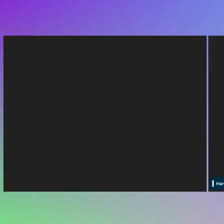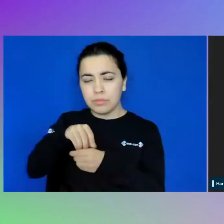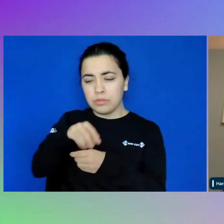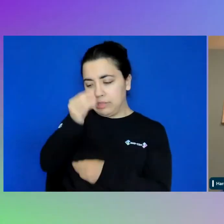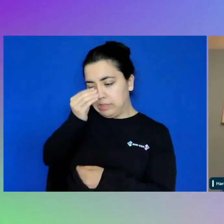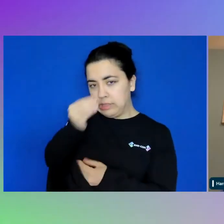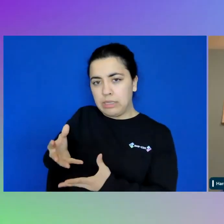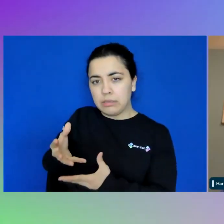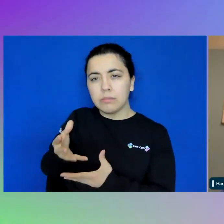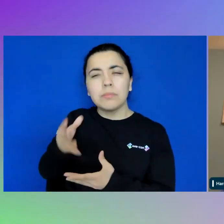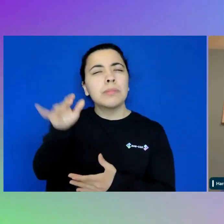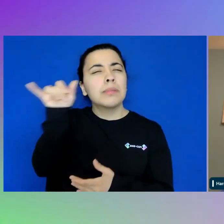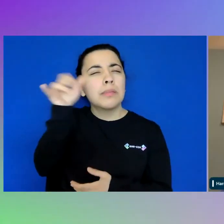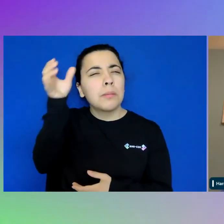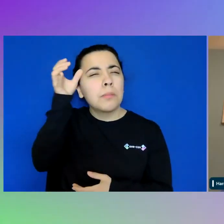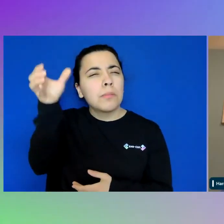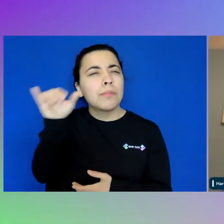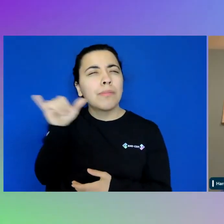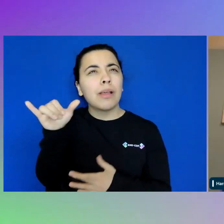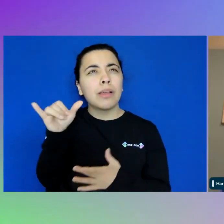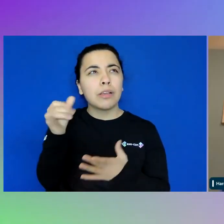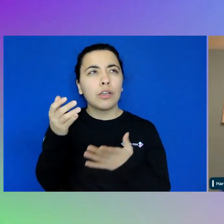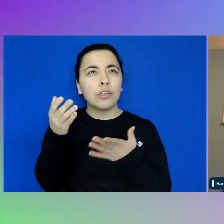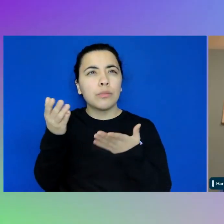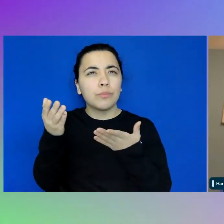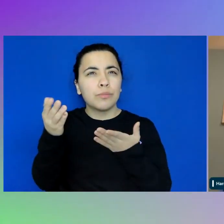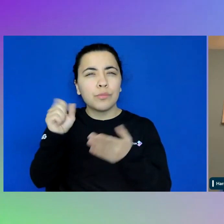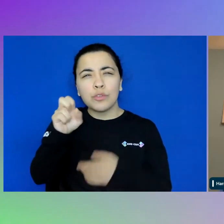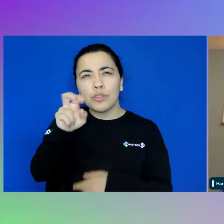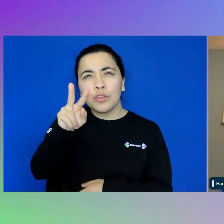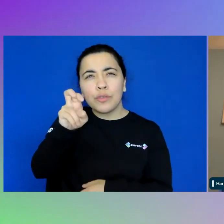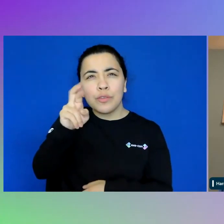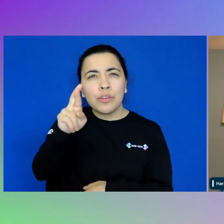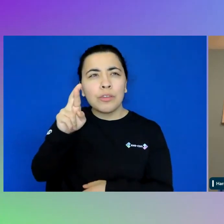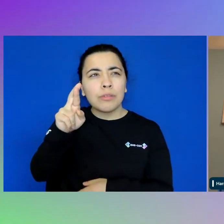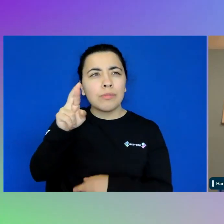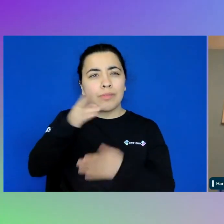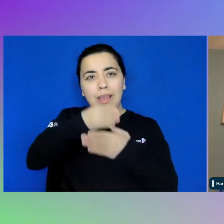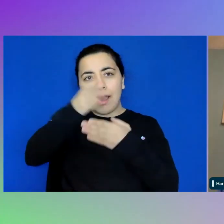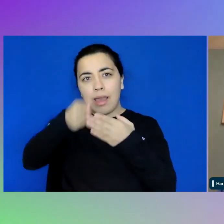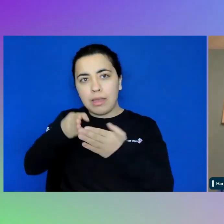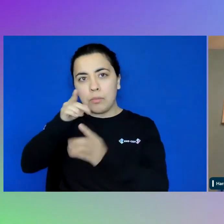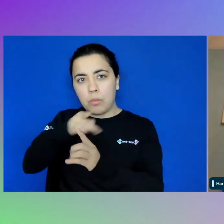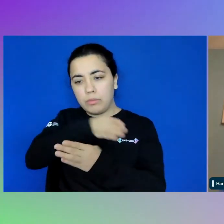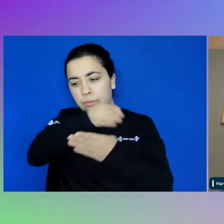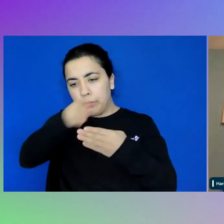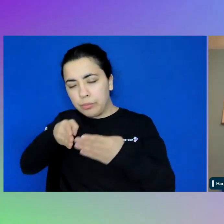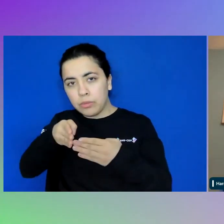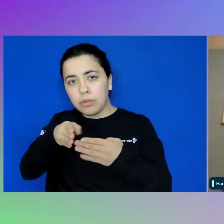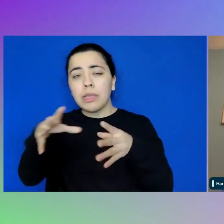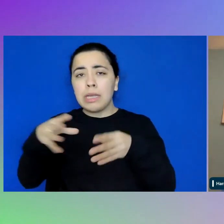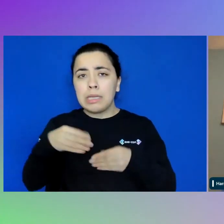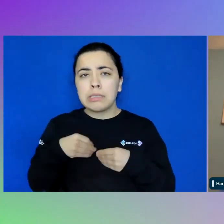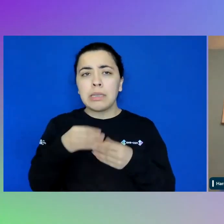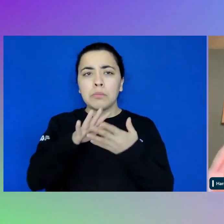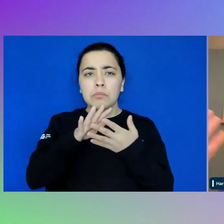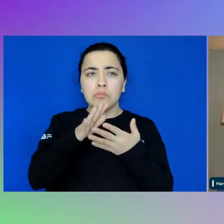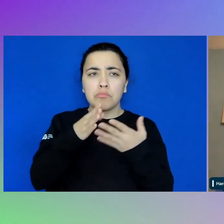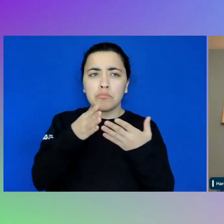you can really think of it as essentially a server endpoint. Uh, that accepts arbitrary snippets of code. It has no idea